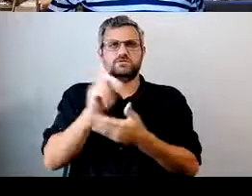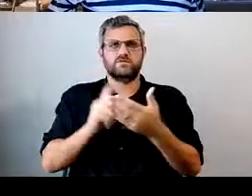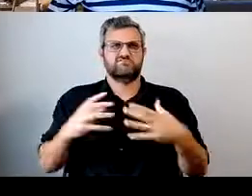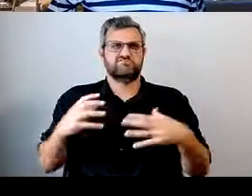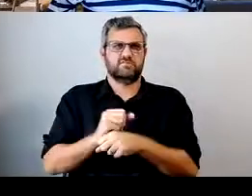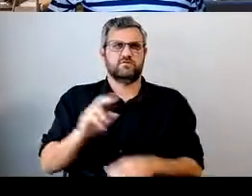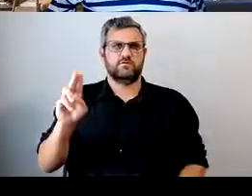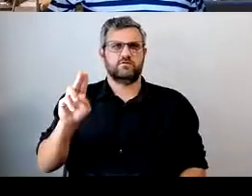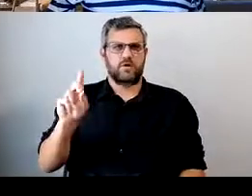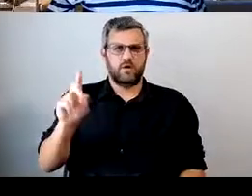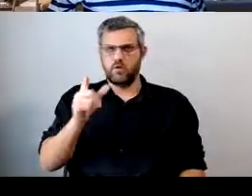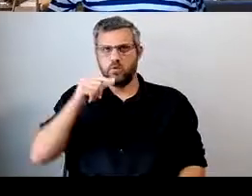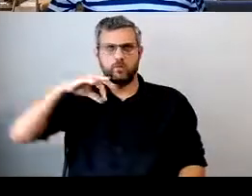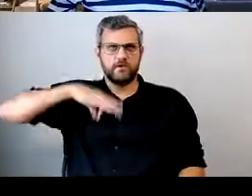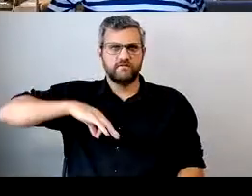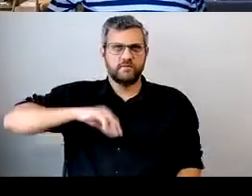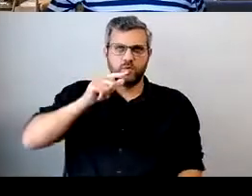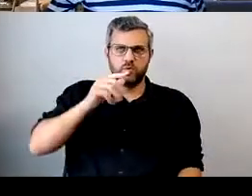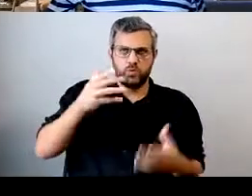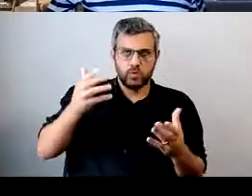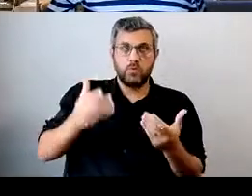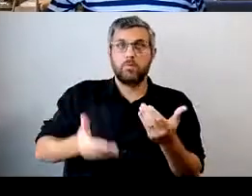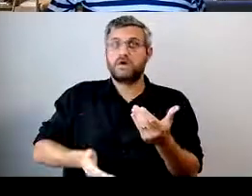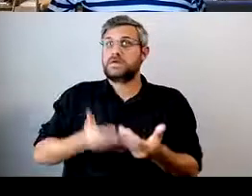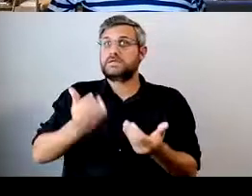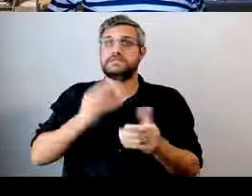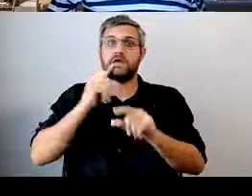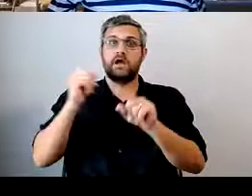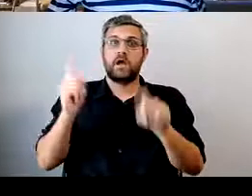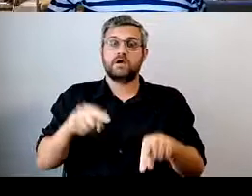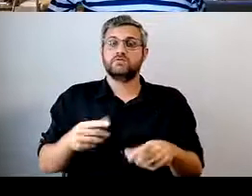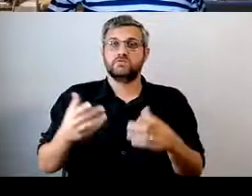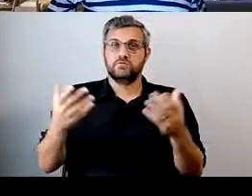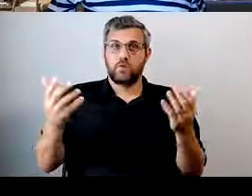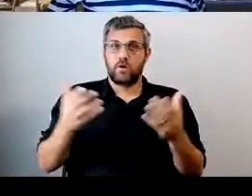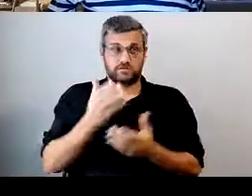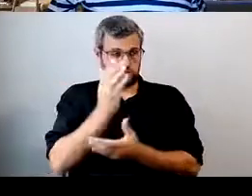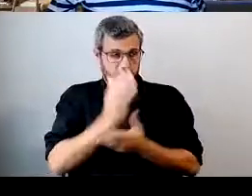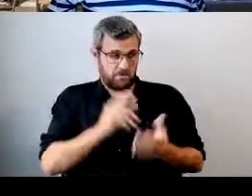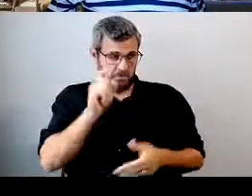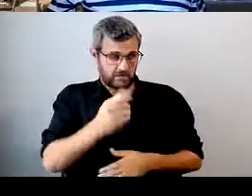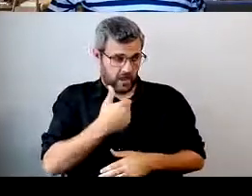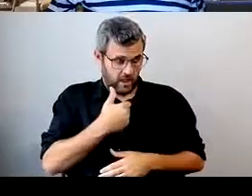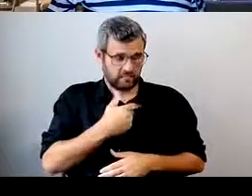And the easiest answer is what is essential for some is almost always good for all, right.